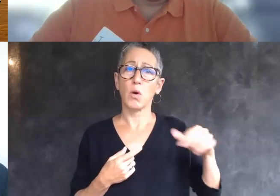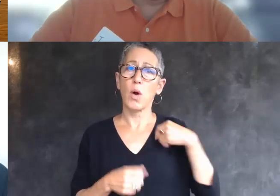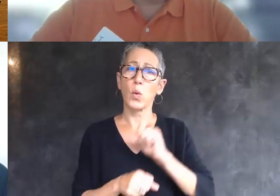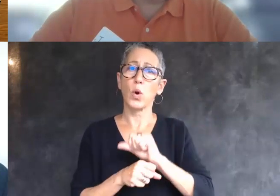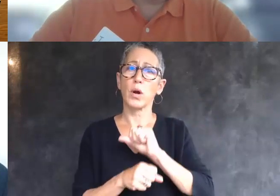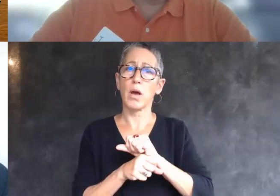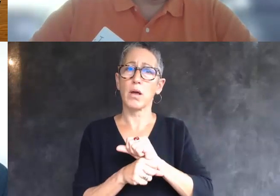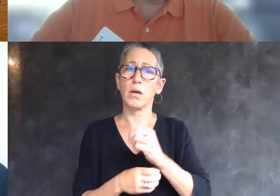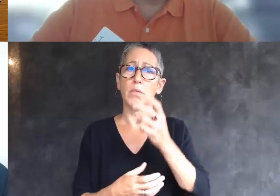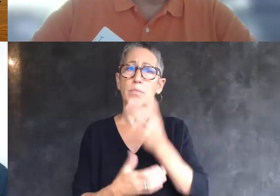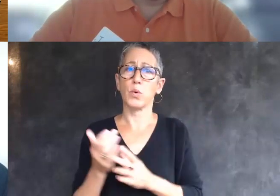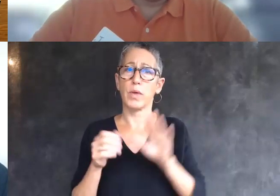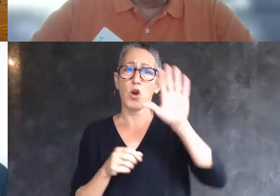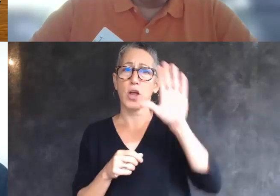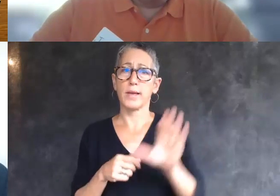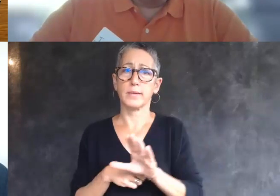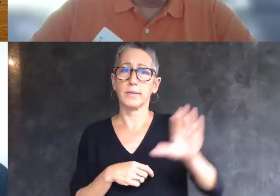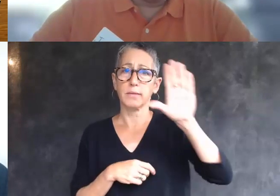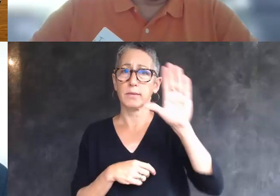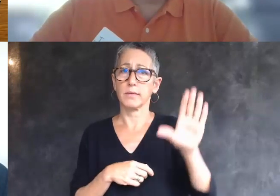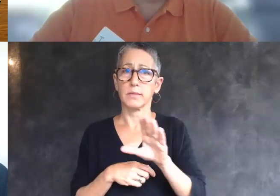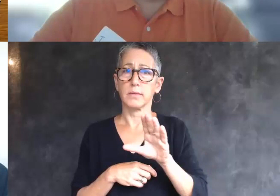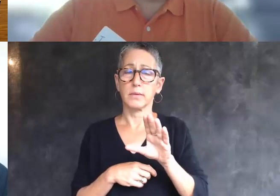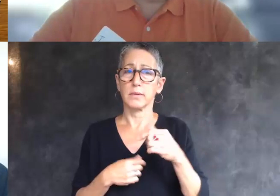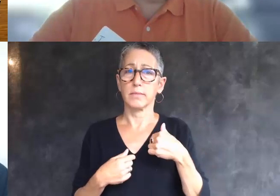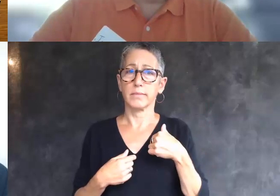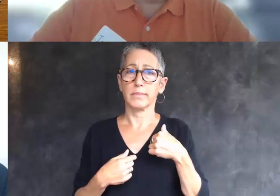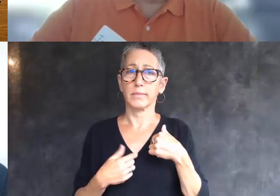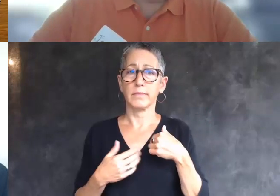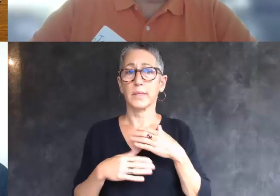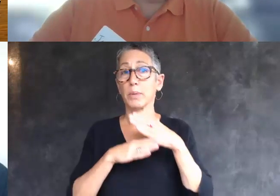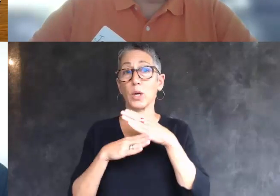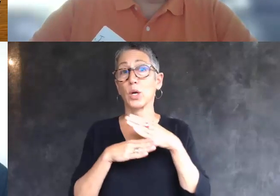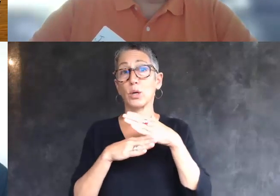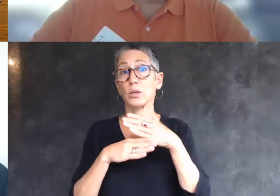that they don't exist, I'm just saying that I don't know about them. A lot of times we have a lot of resources